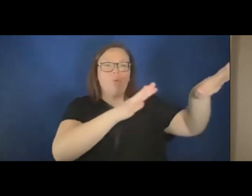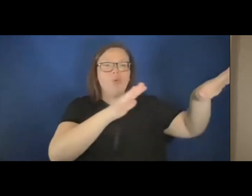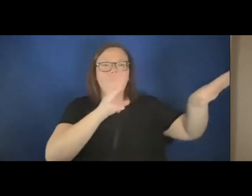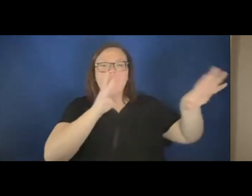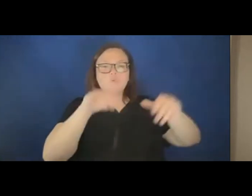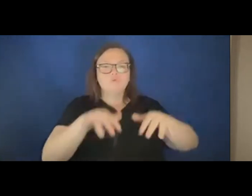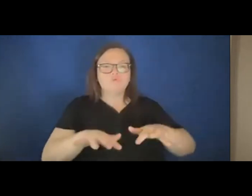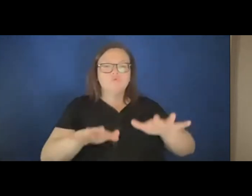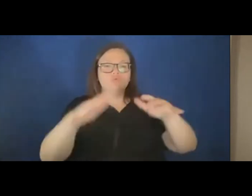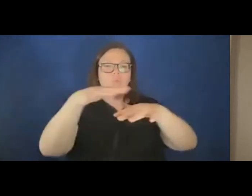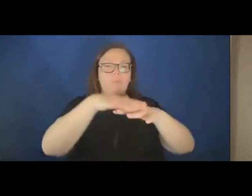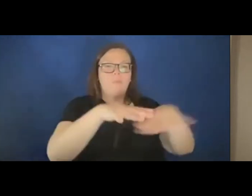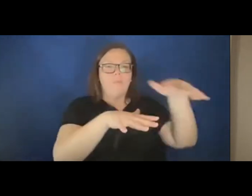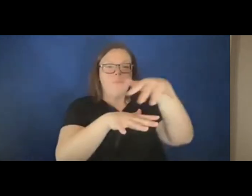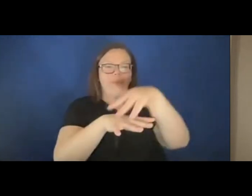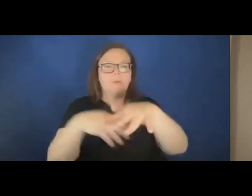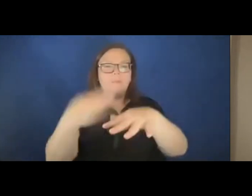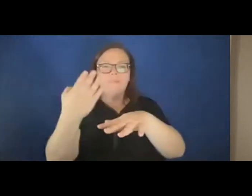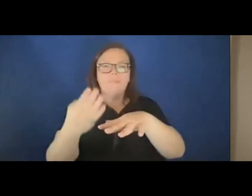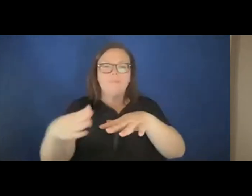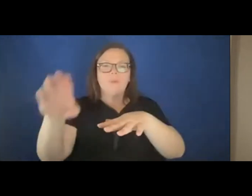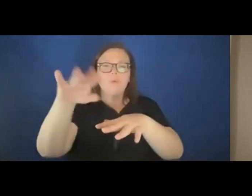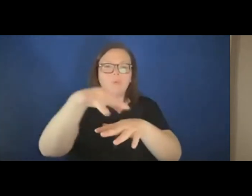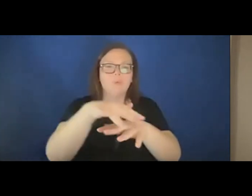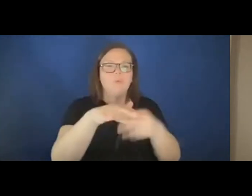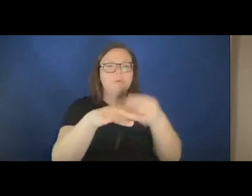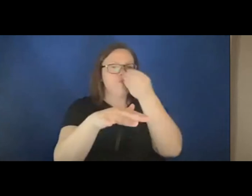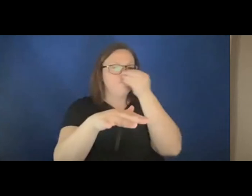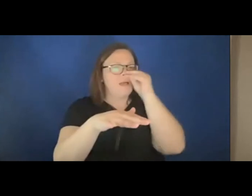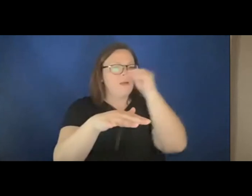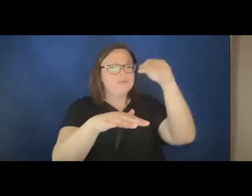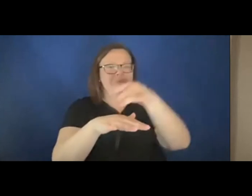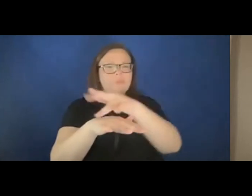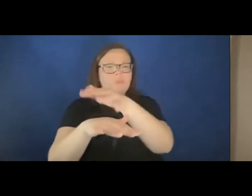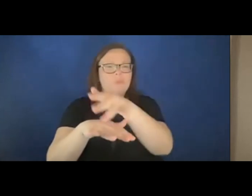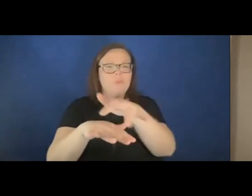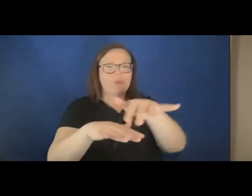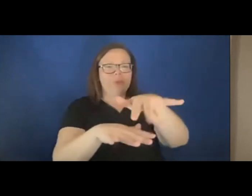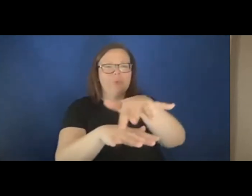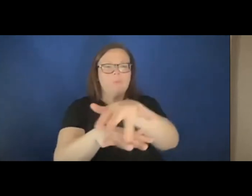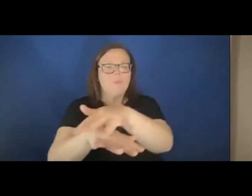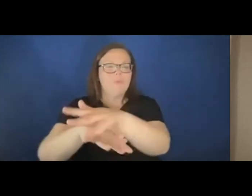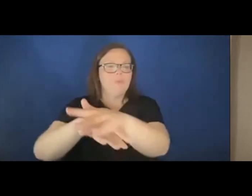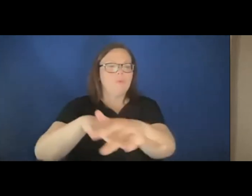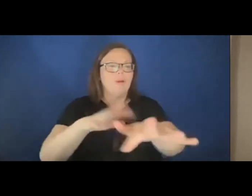the blue of its surface with the blue of flowers mingled in horizontal water trails there was a breeze to